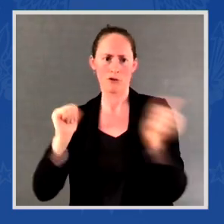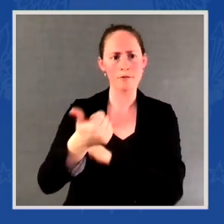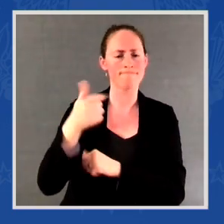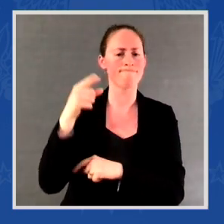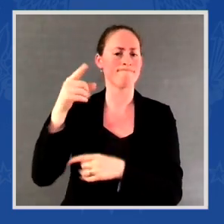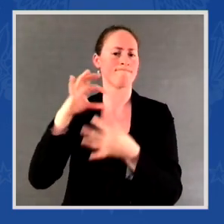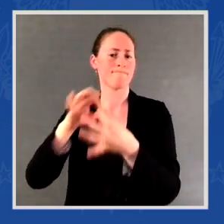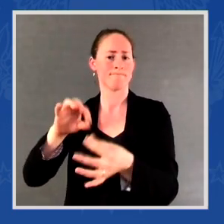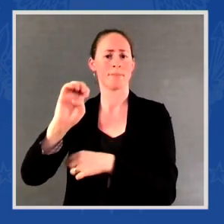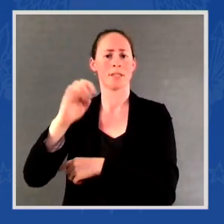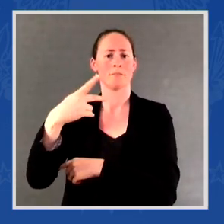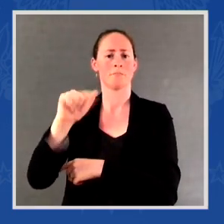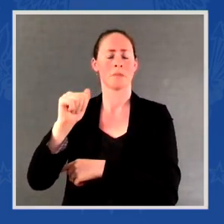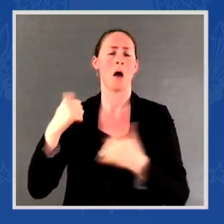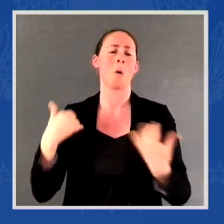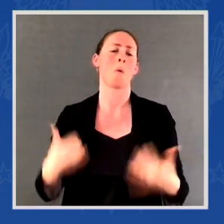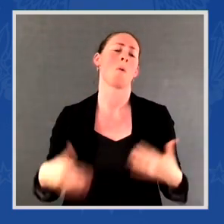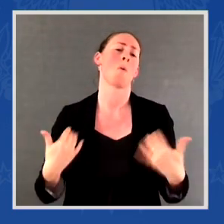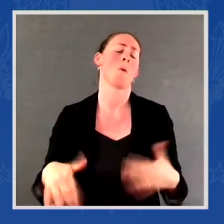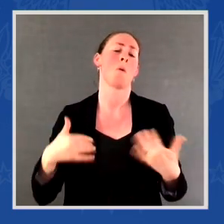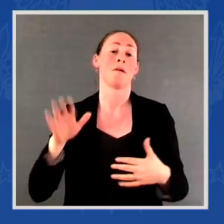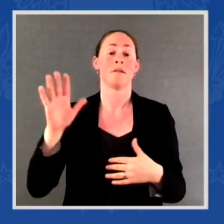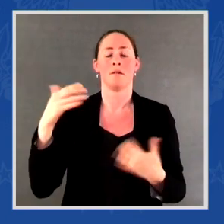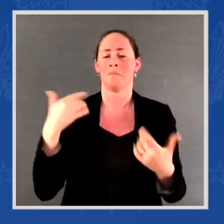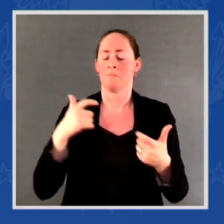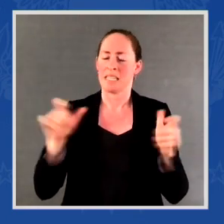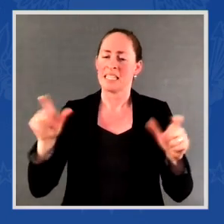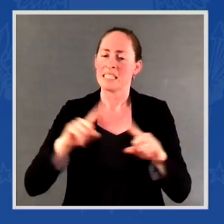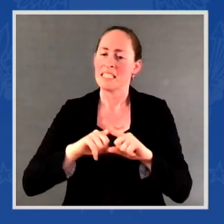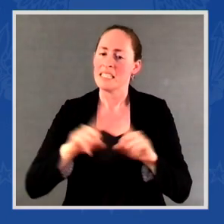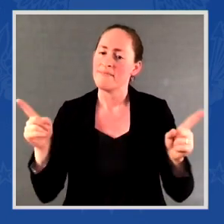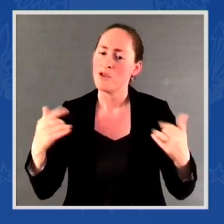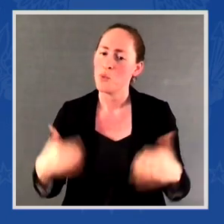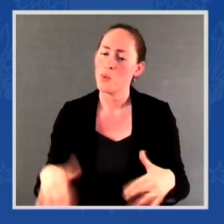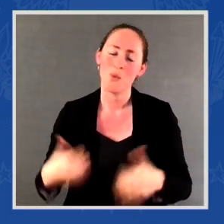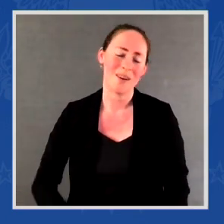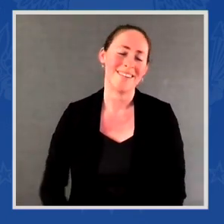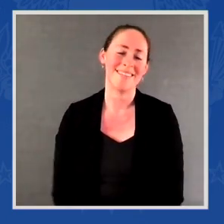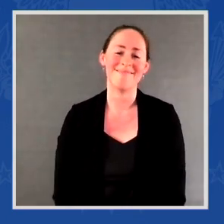It's also -- it's also out there, across the state, encouraging people to get vaccinated as well.